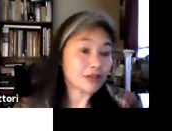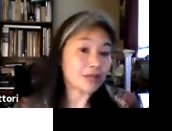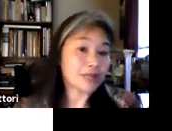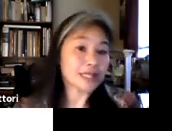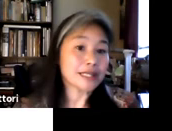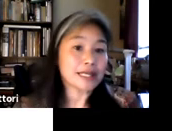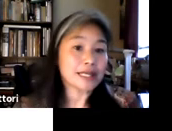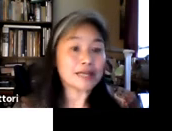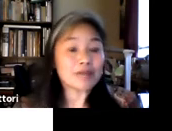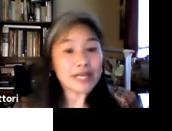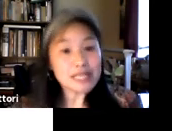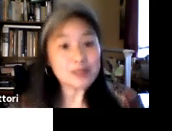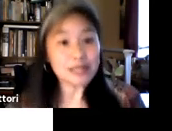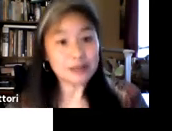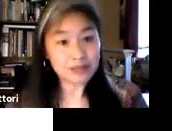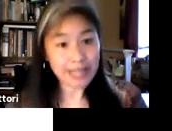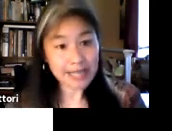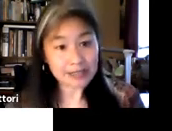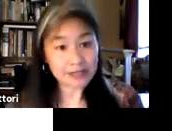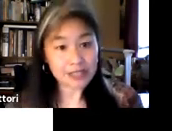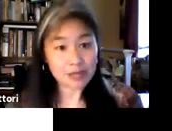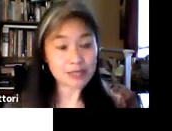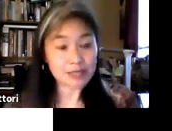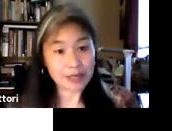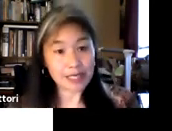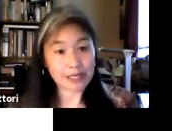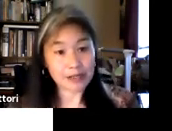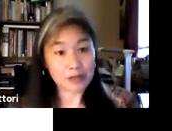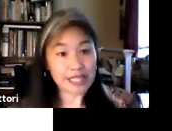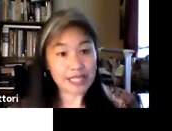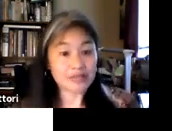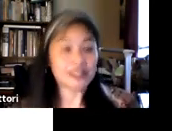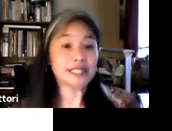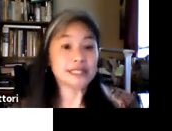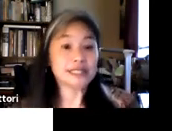rough time for my grandmother, to lose her eldest daughter. You